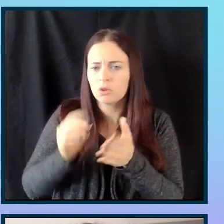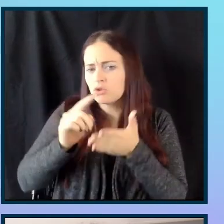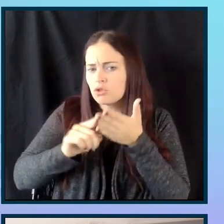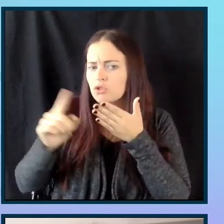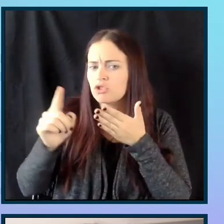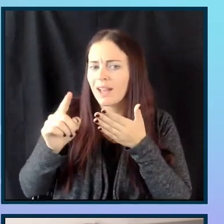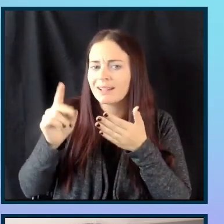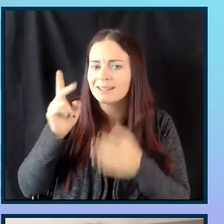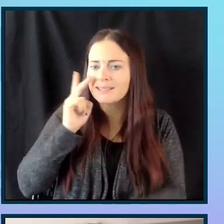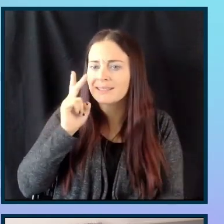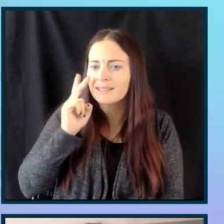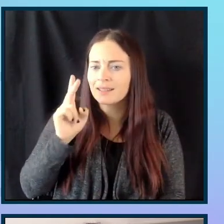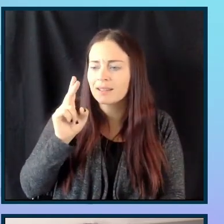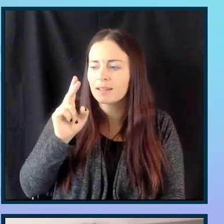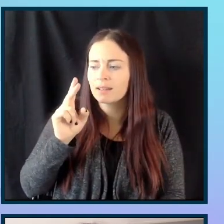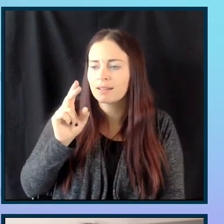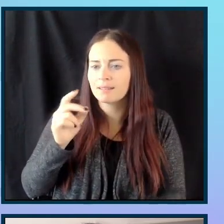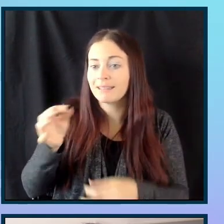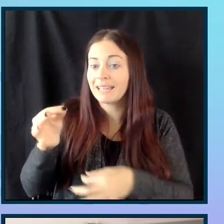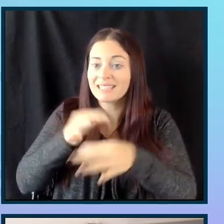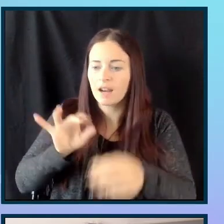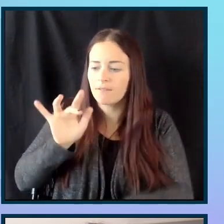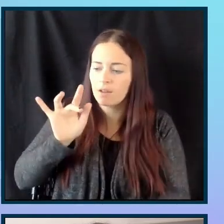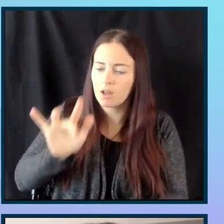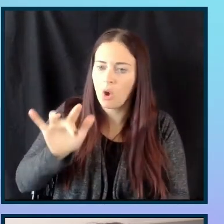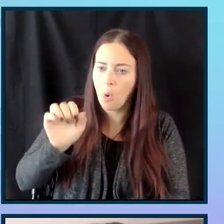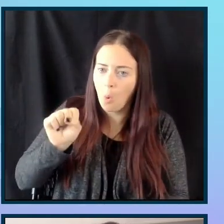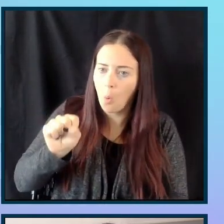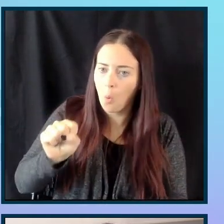like mouse clicking through the user interface.